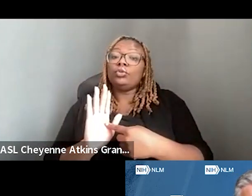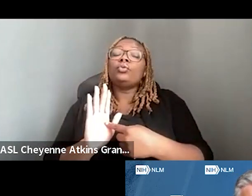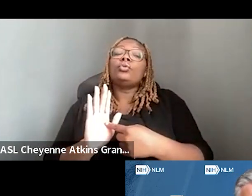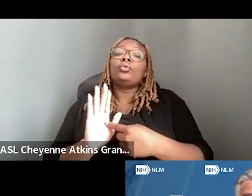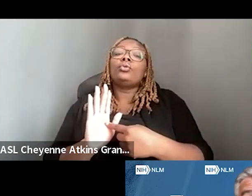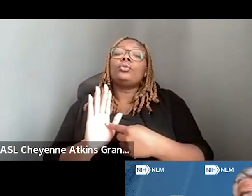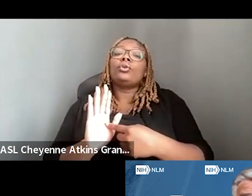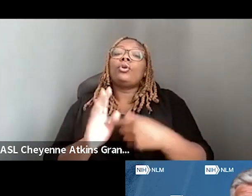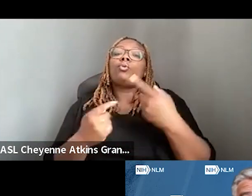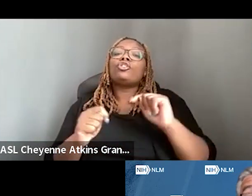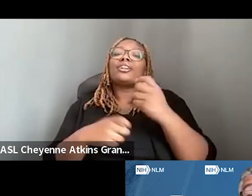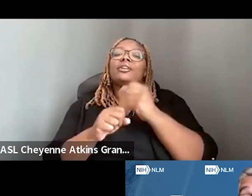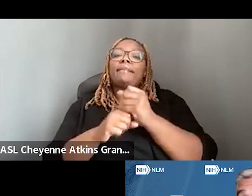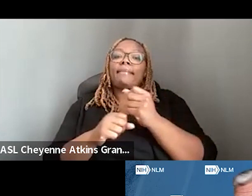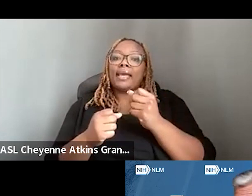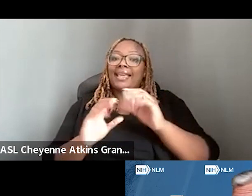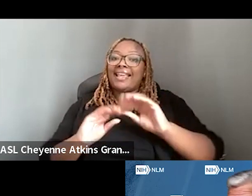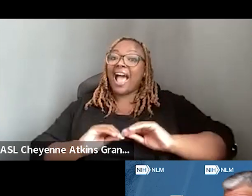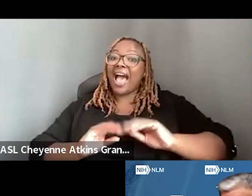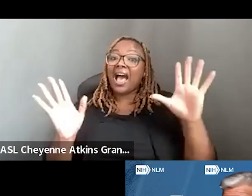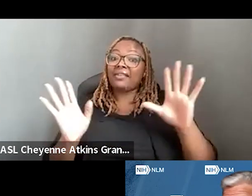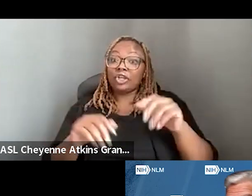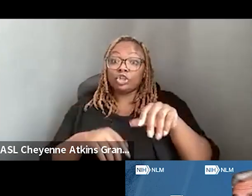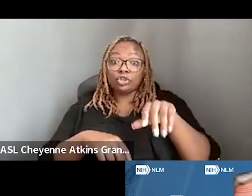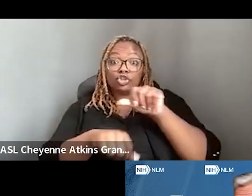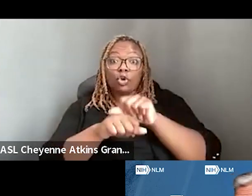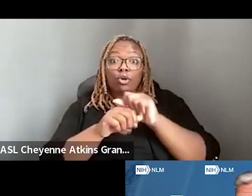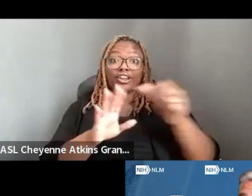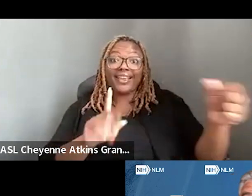we try to make it very apparent that you are working as a delegate in this document,